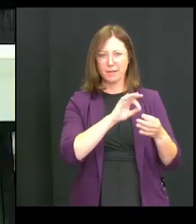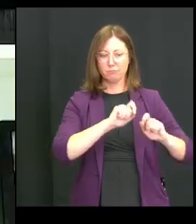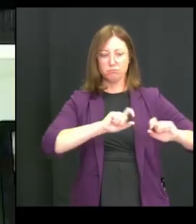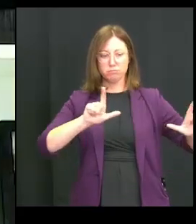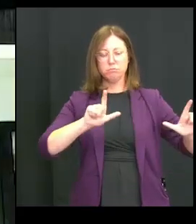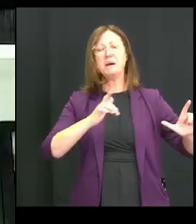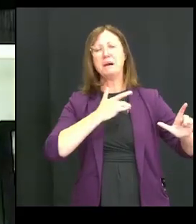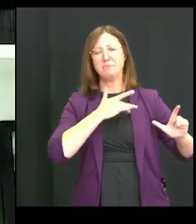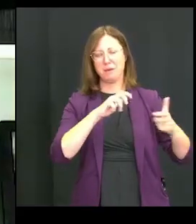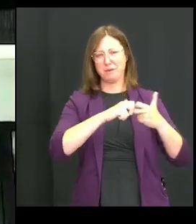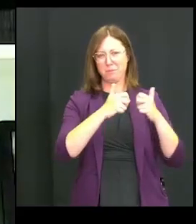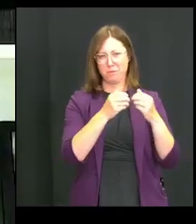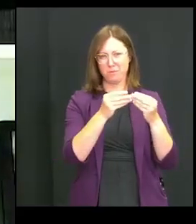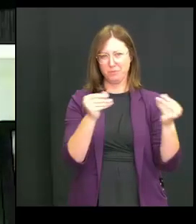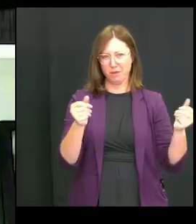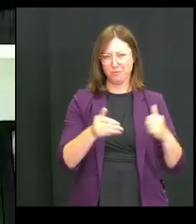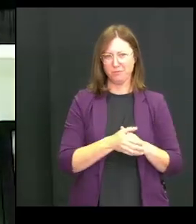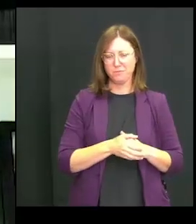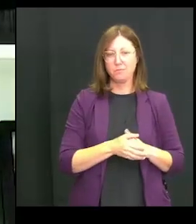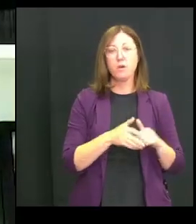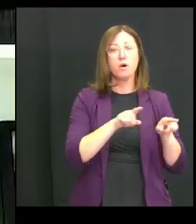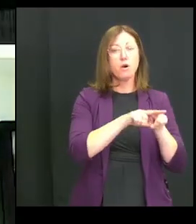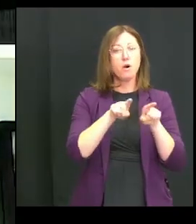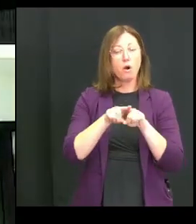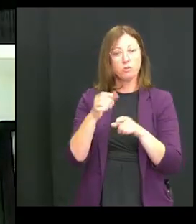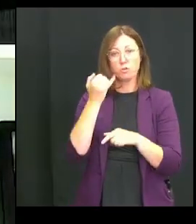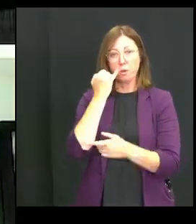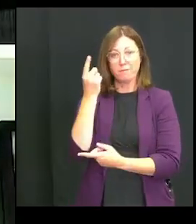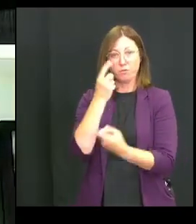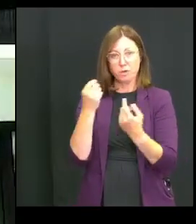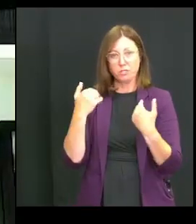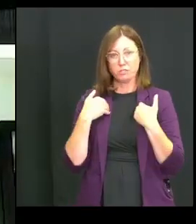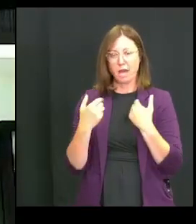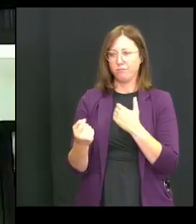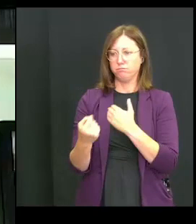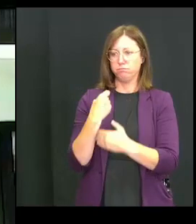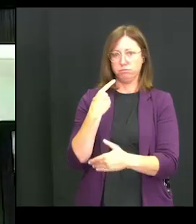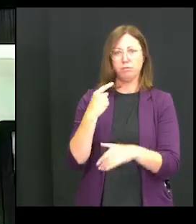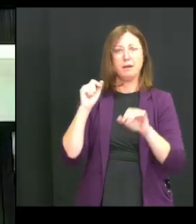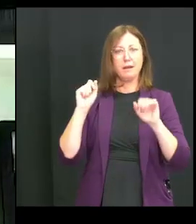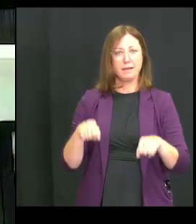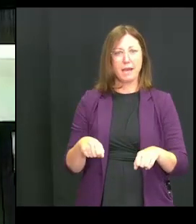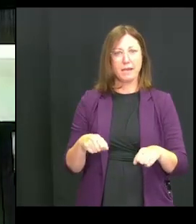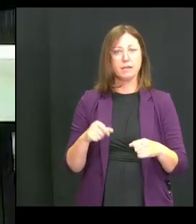During the event as well, you may submit your questions at any time by pressing the raised hand icon,